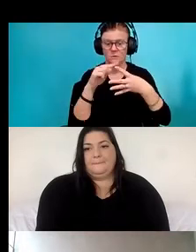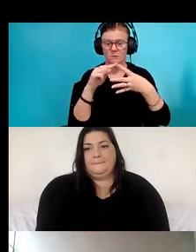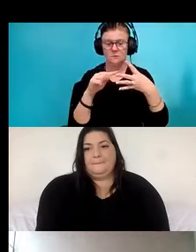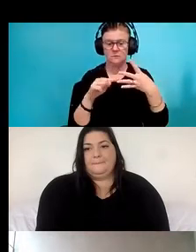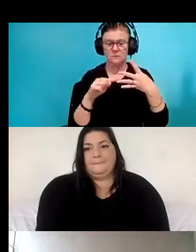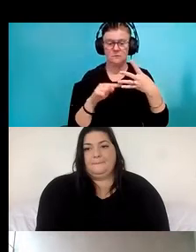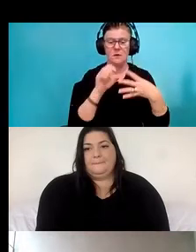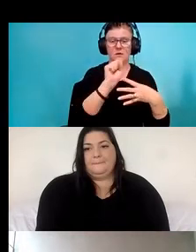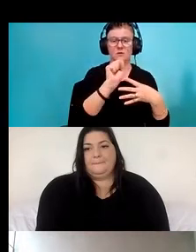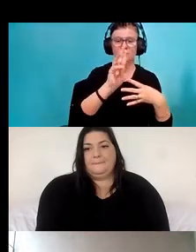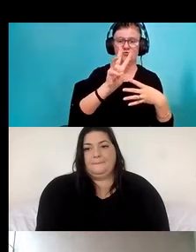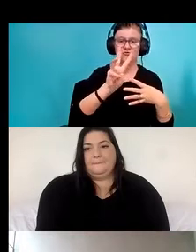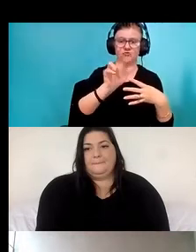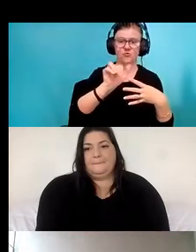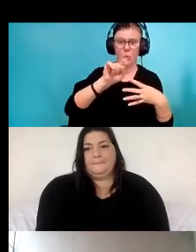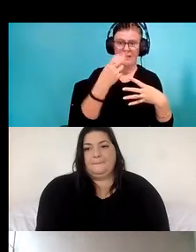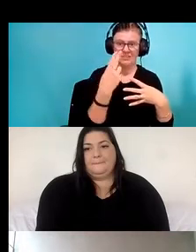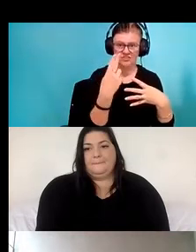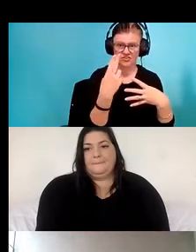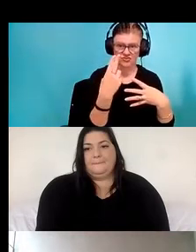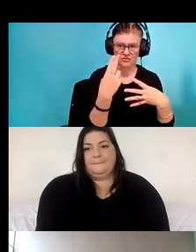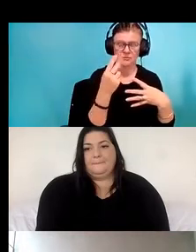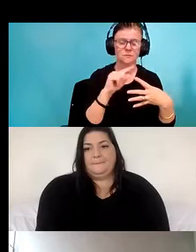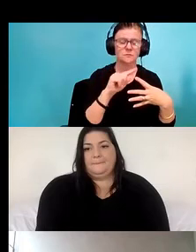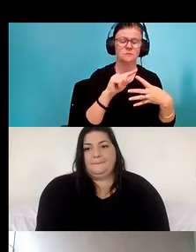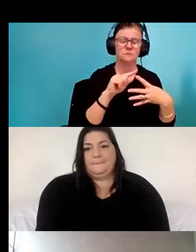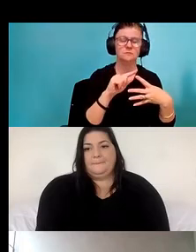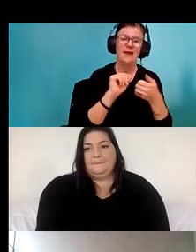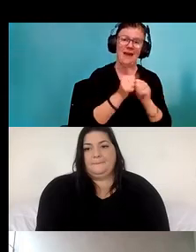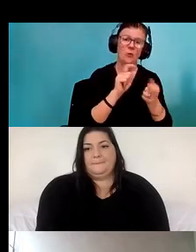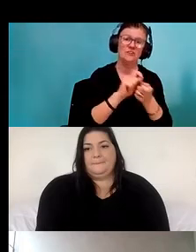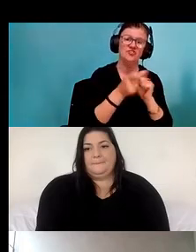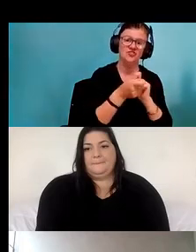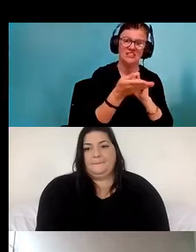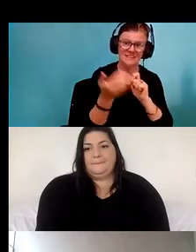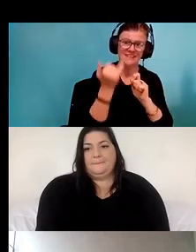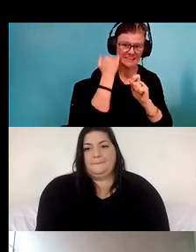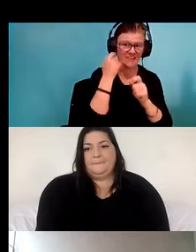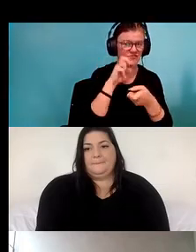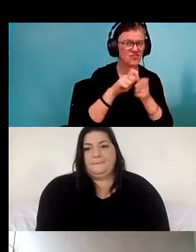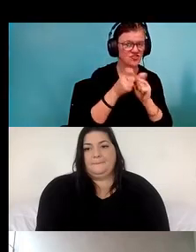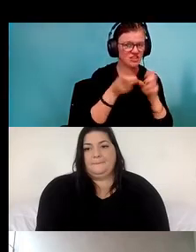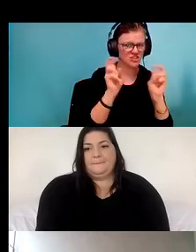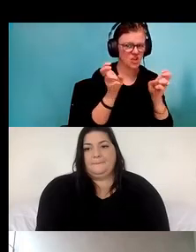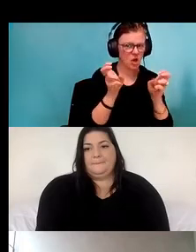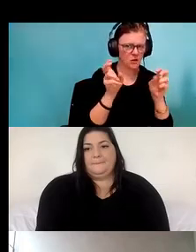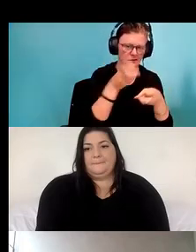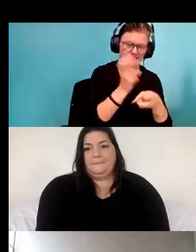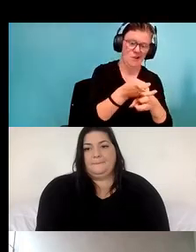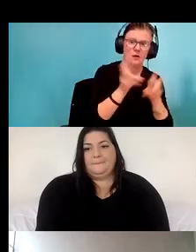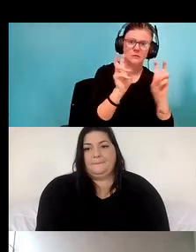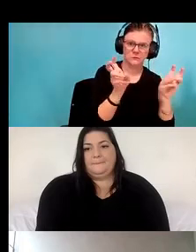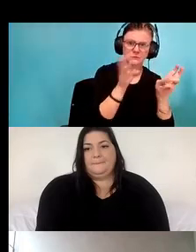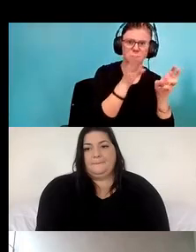How to Change Things When Change Is Hard, in case that's anything you've ever heard of or might want to explore.